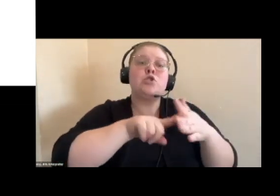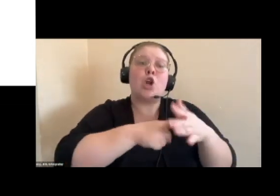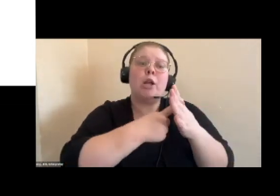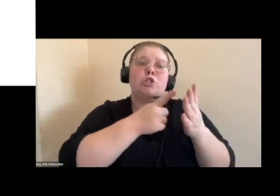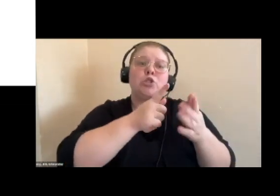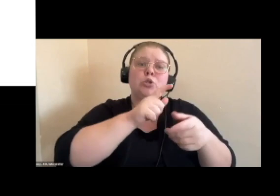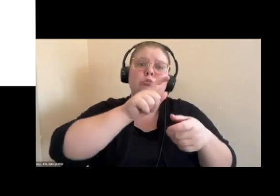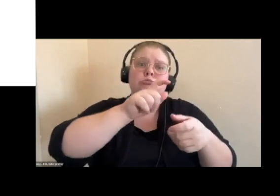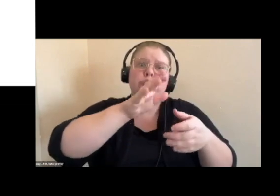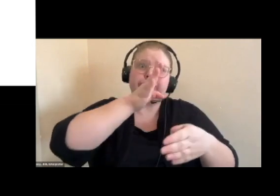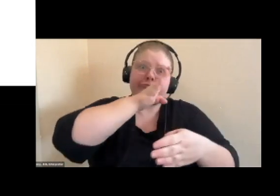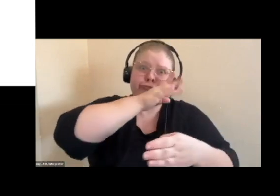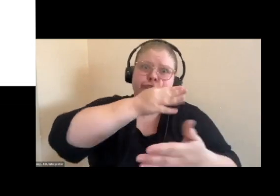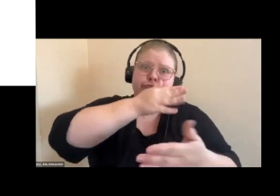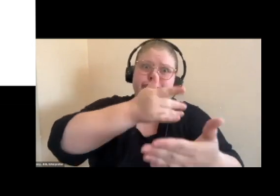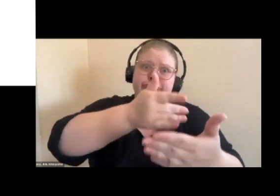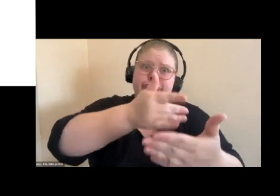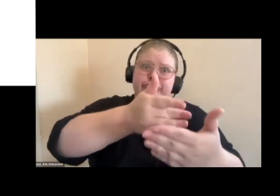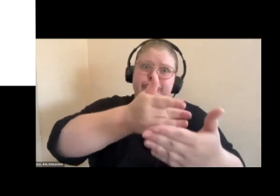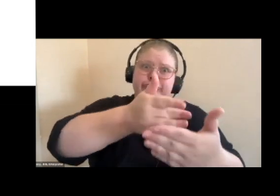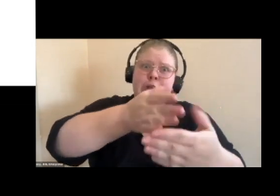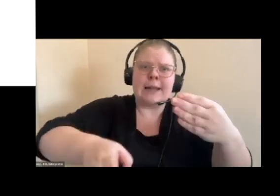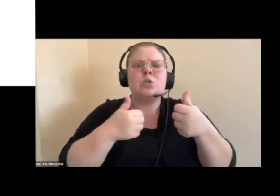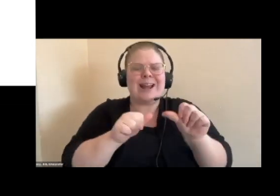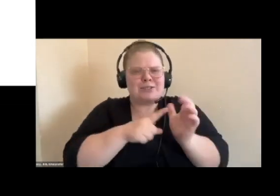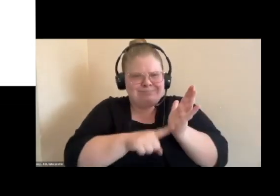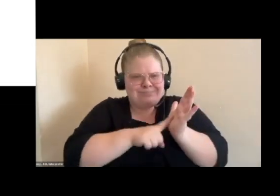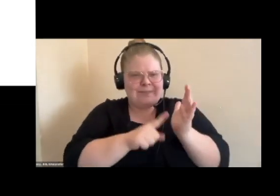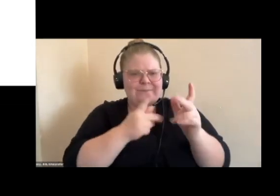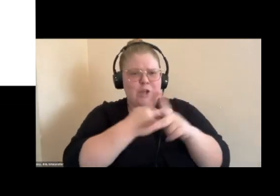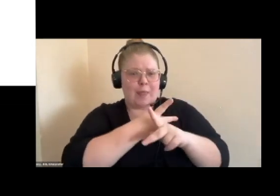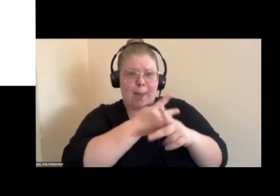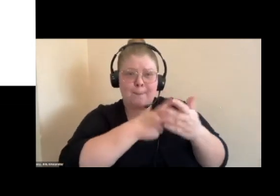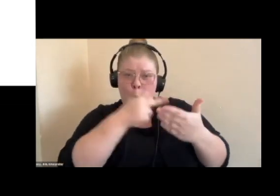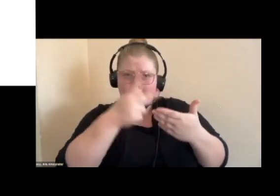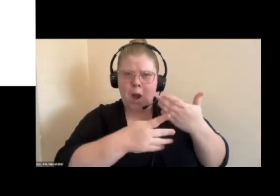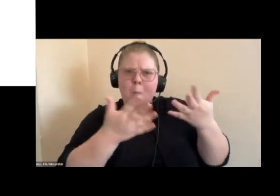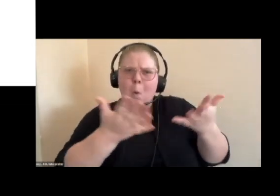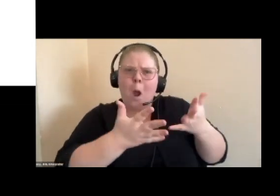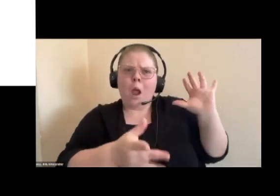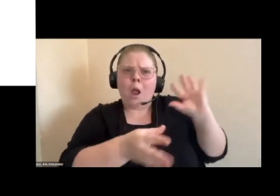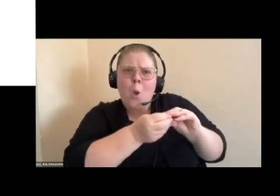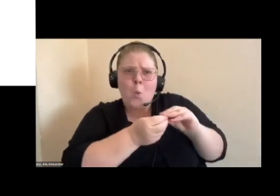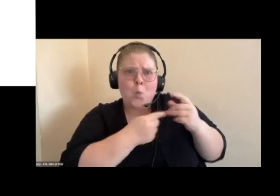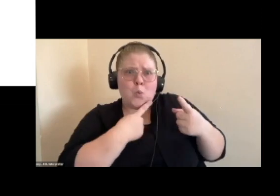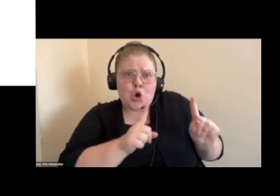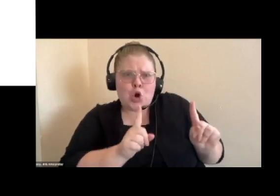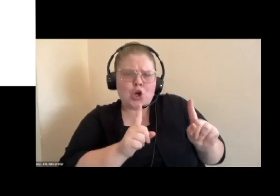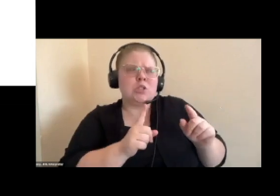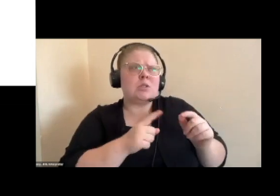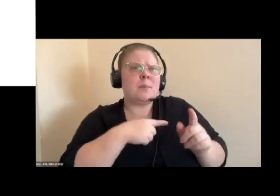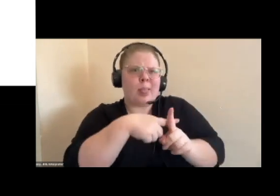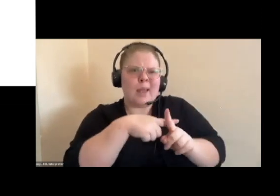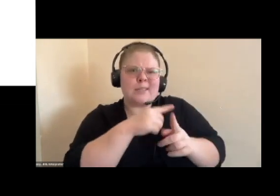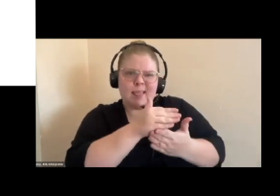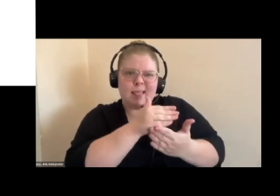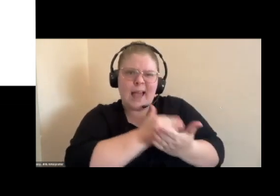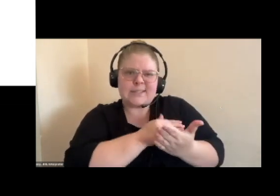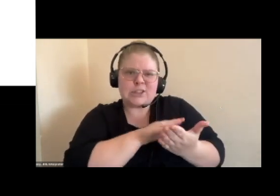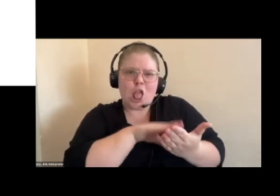you know, what worked from that program. What were some lessons that we learned from that program? So we did some stakeholder interviews